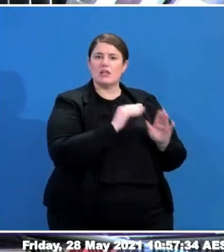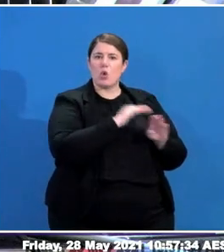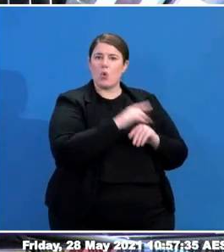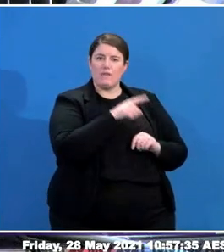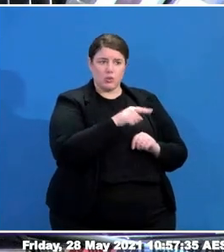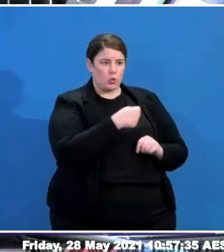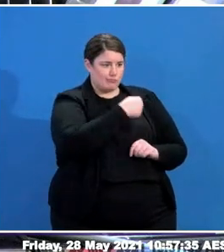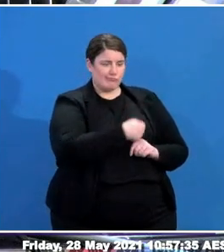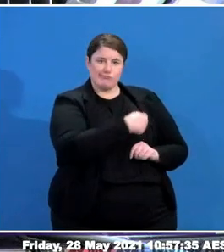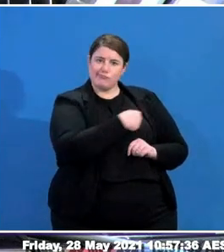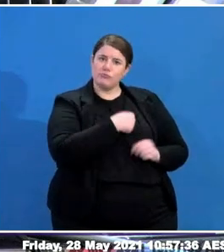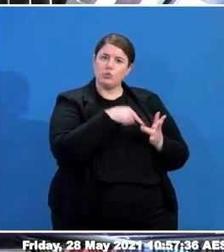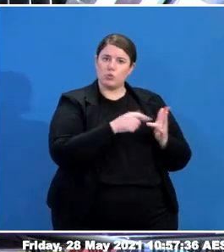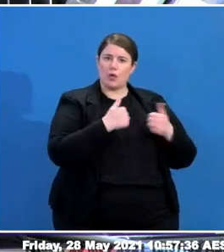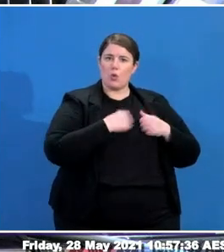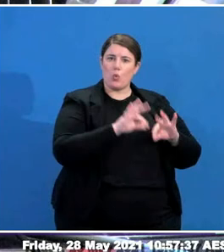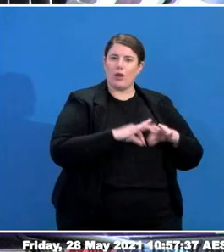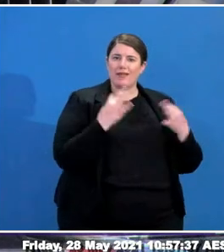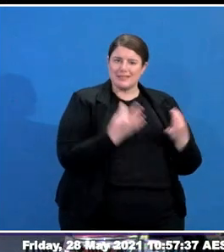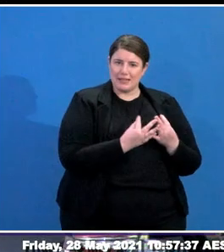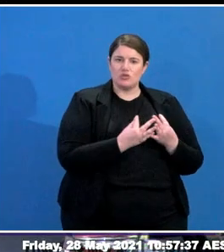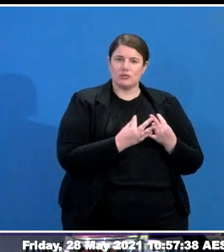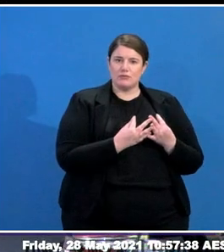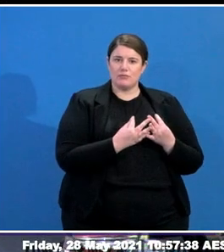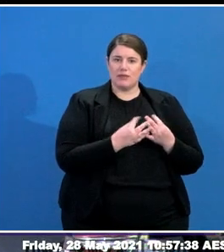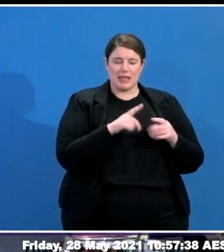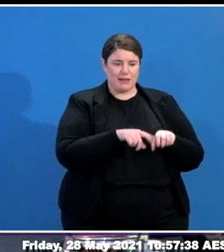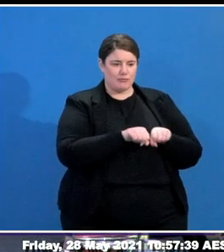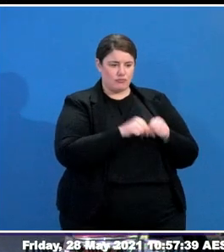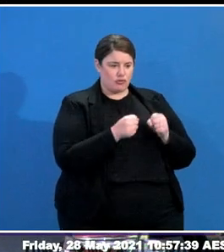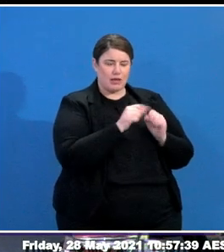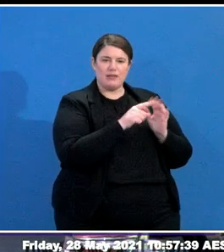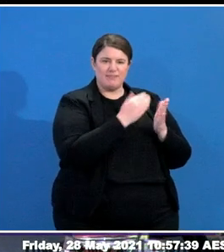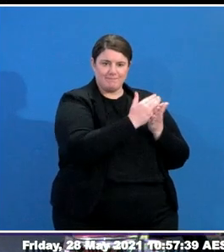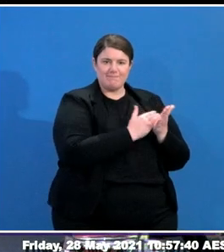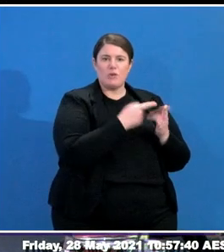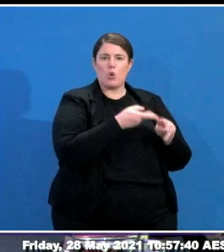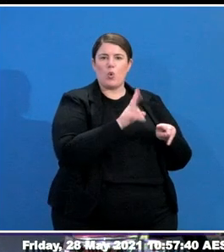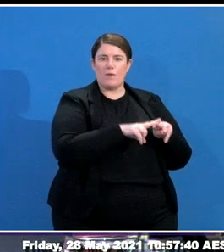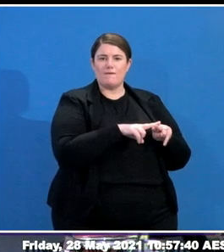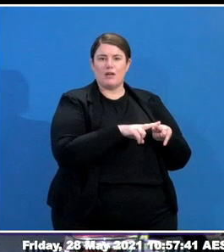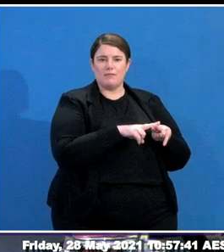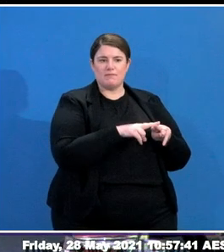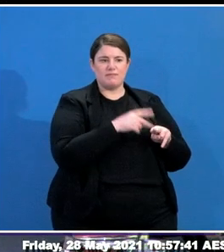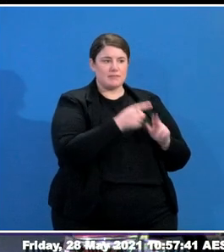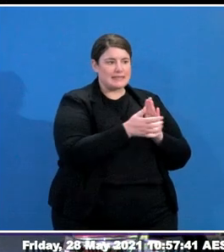Sunnyfield; and a breach of your duty to exercise reasonable care and skill. Yes.